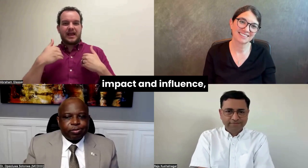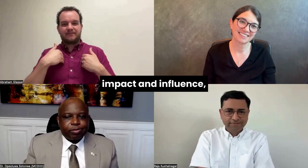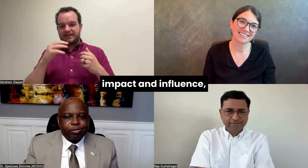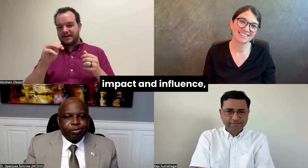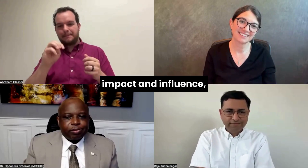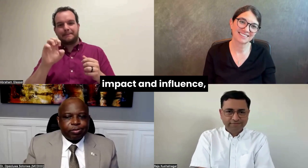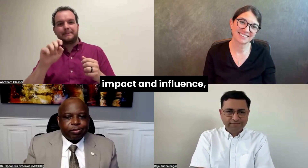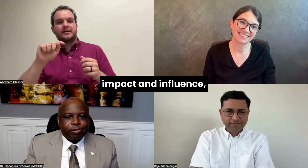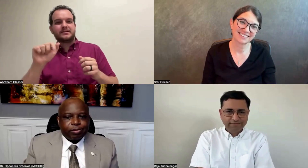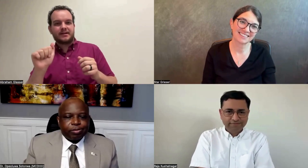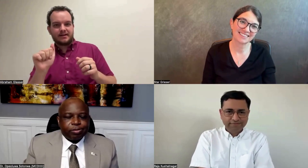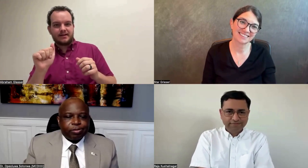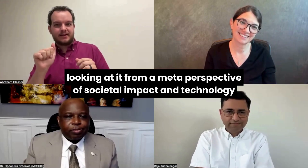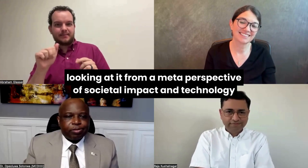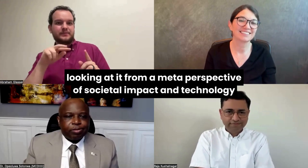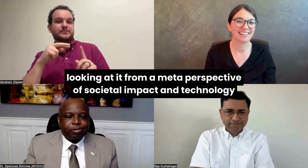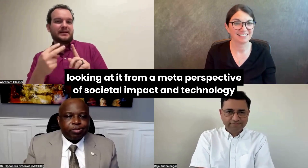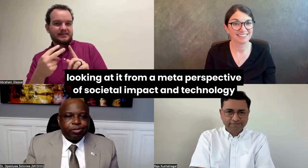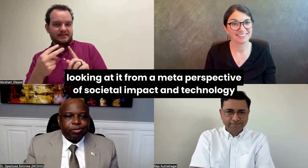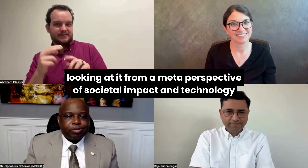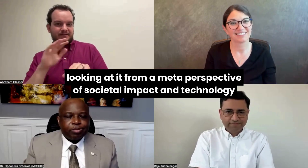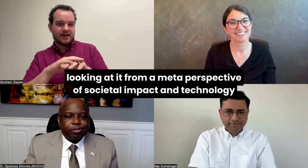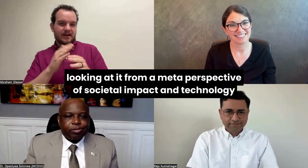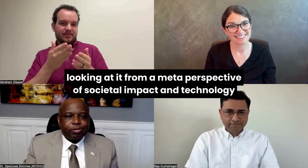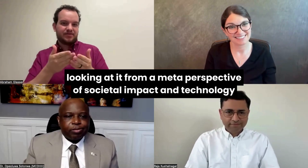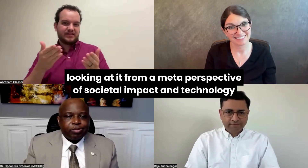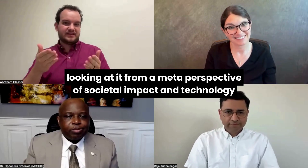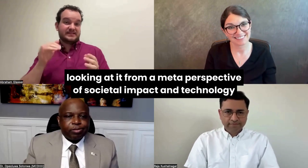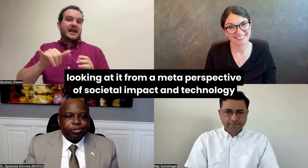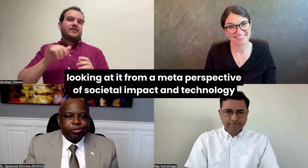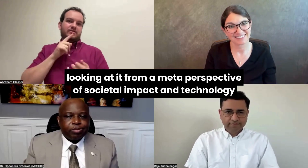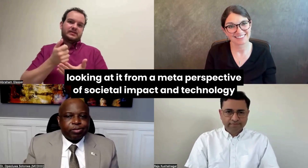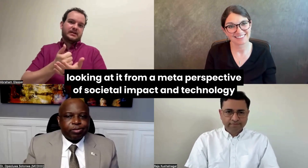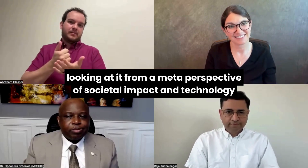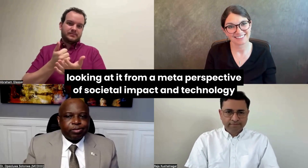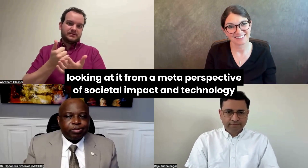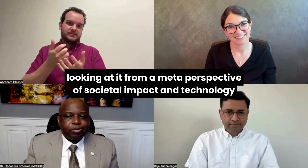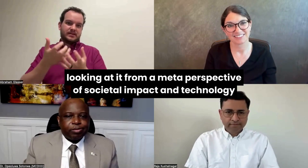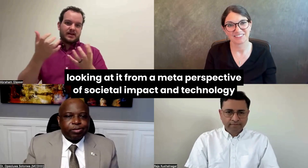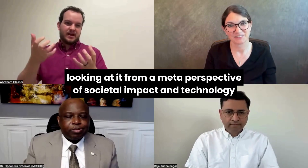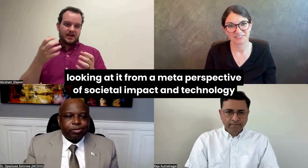looking at it from a meta perspective of societal impact and technology development,